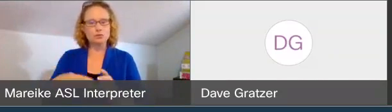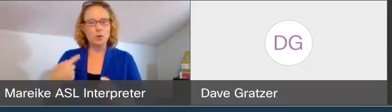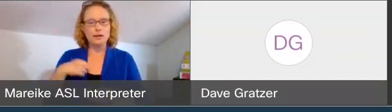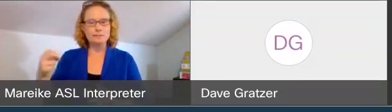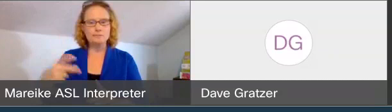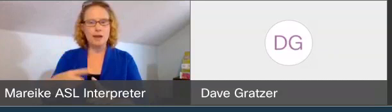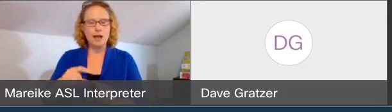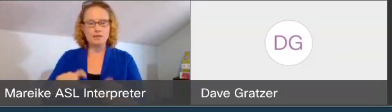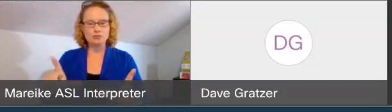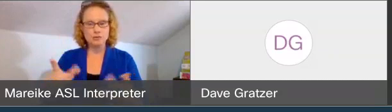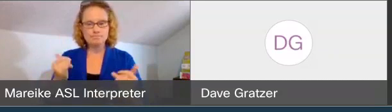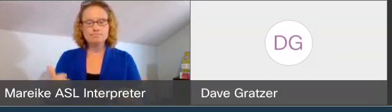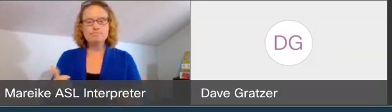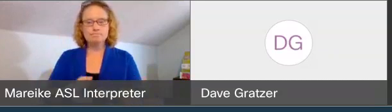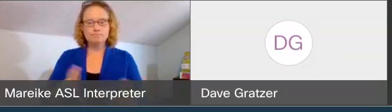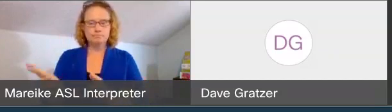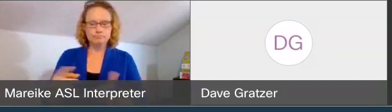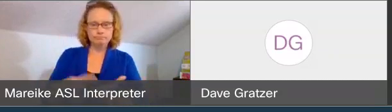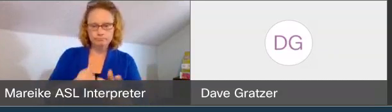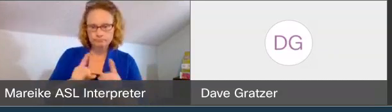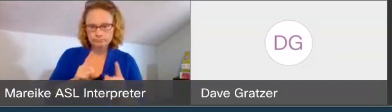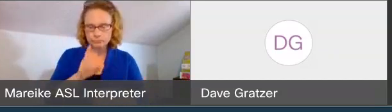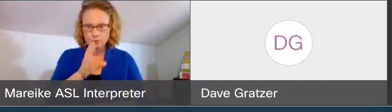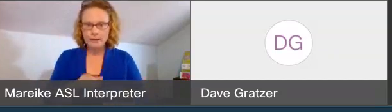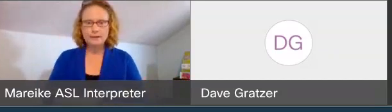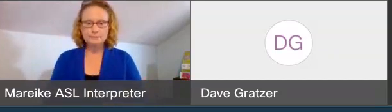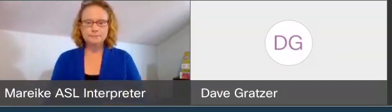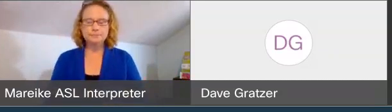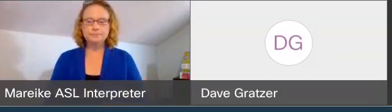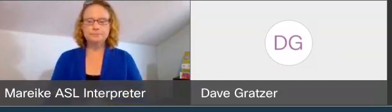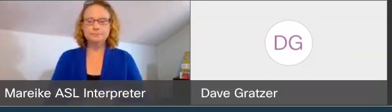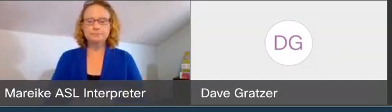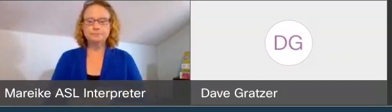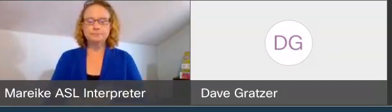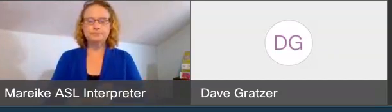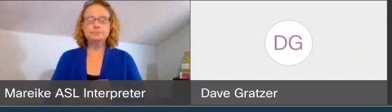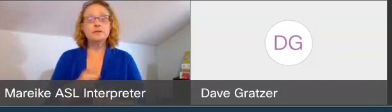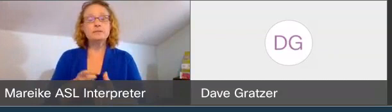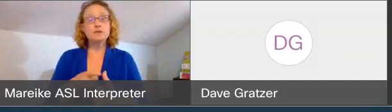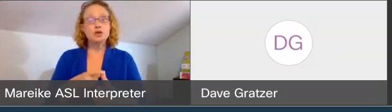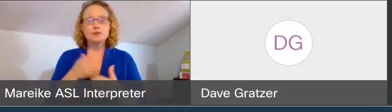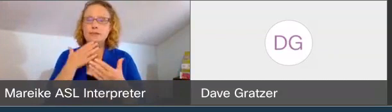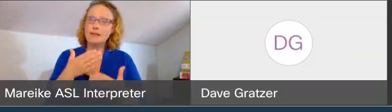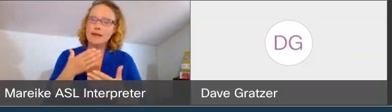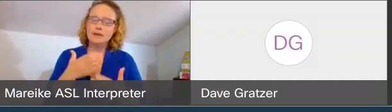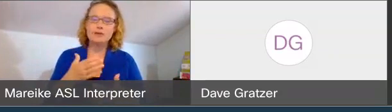we can talk with them directly. So, first of all, I want to thank you that was very, very